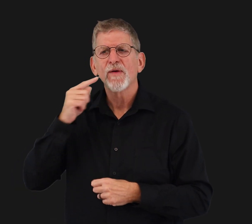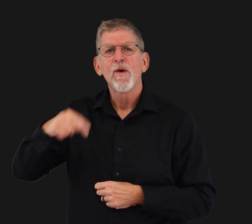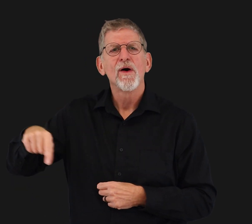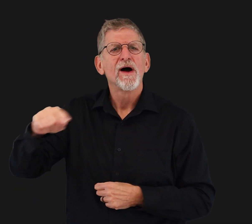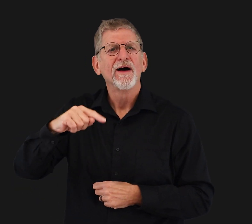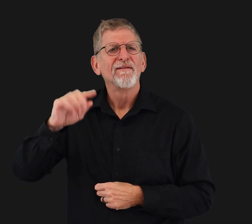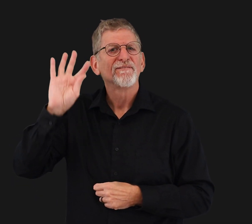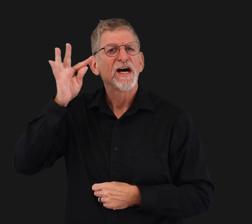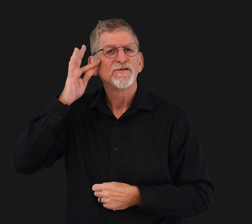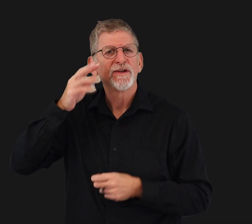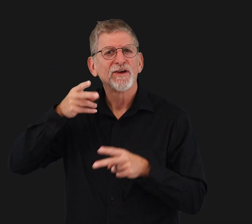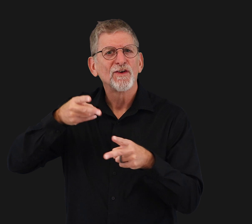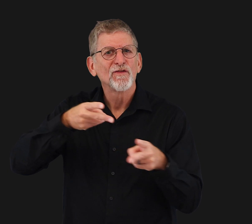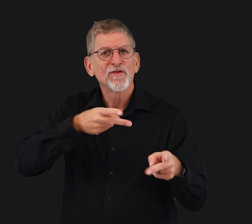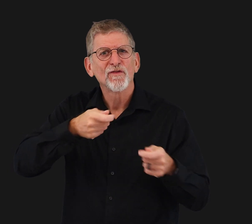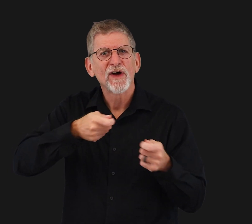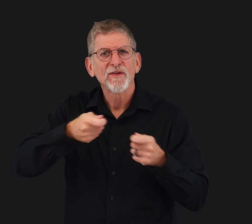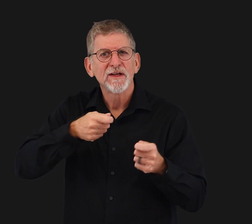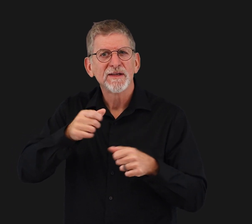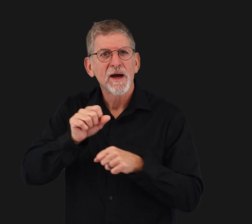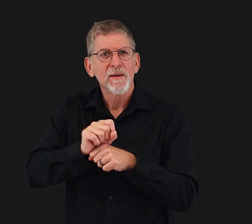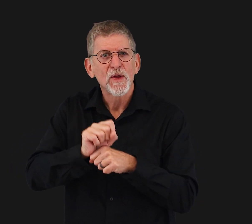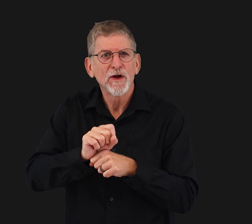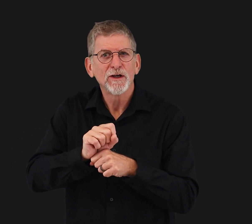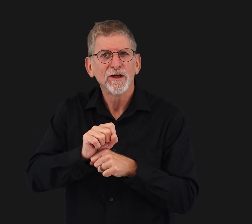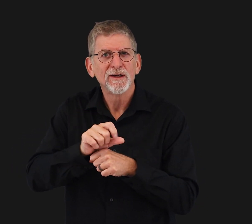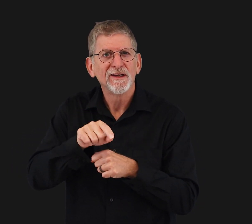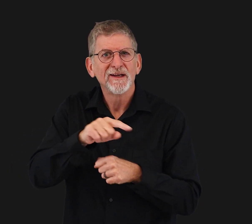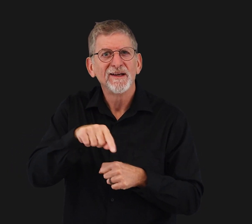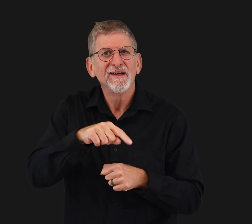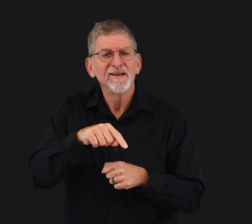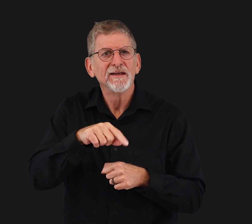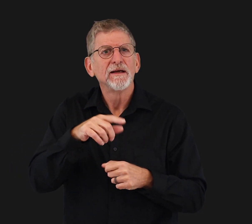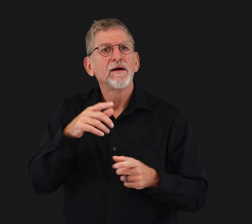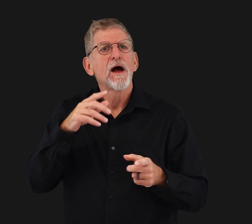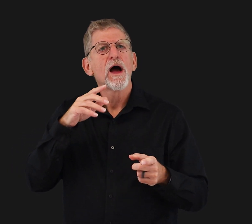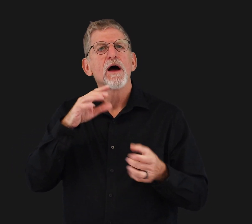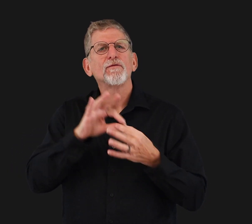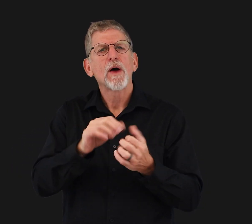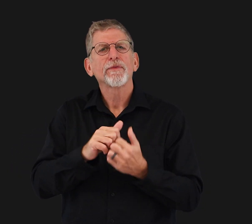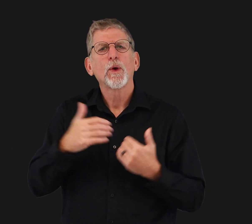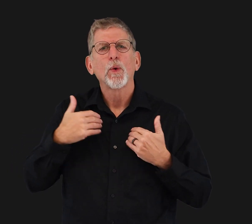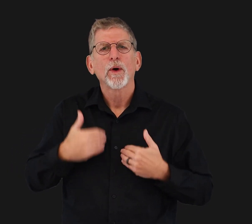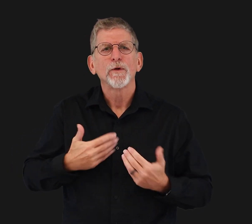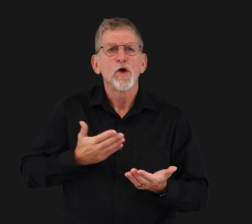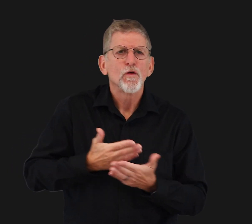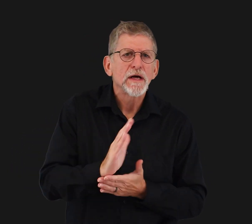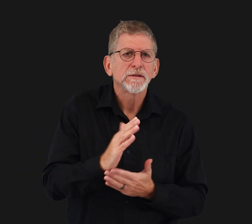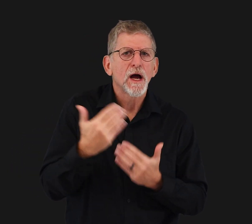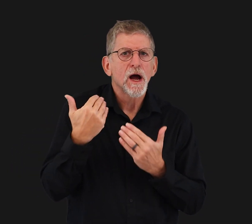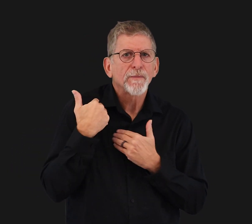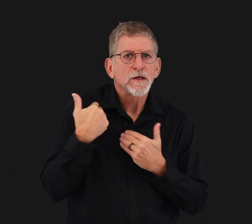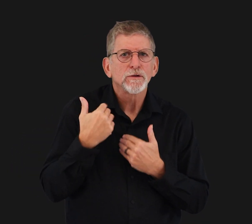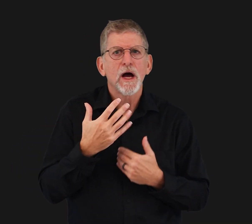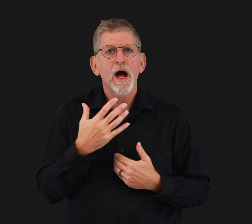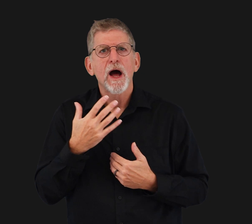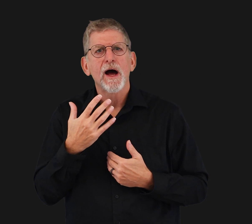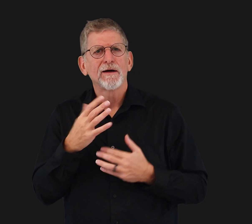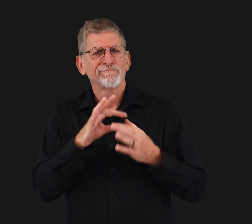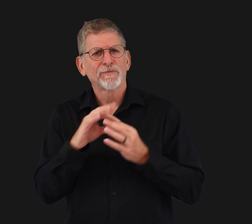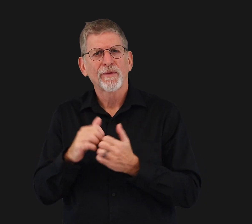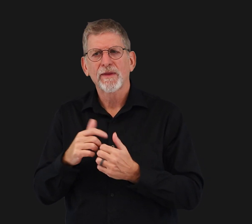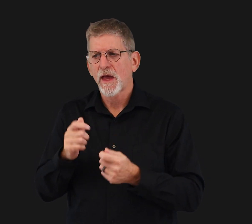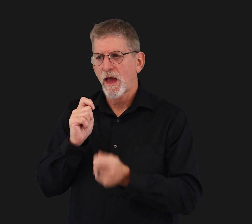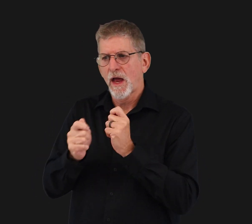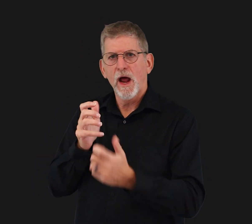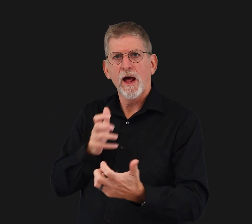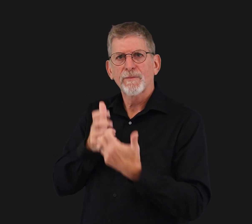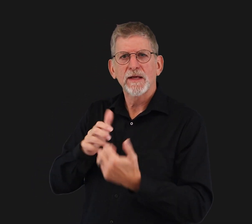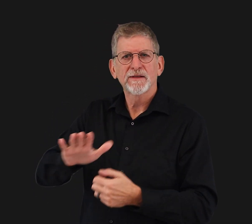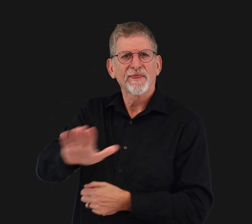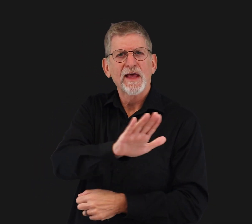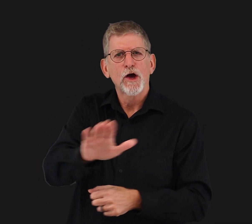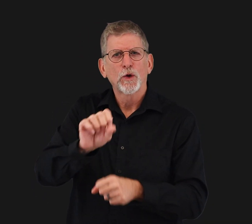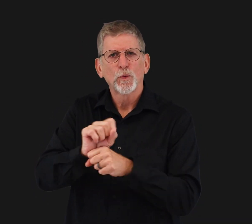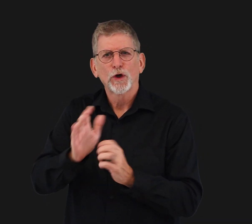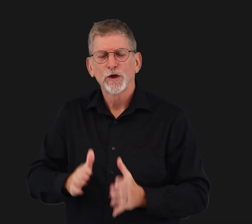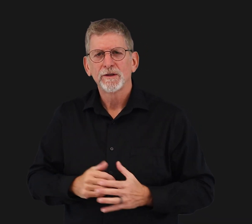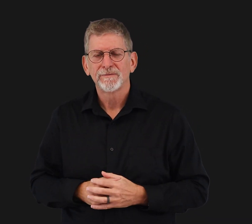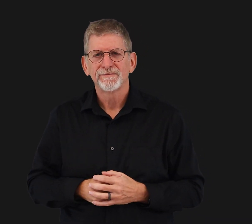for federally regulated employers on their human rights obligations with respect to accommodating workers.